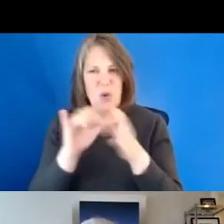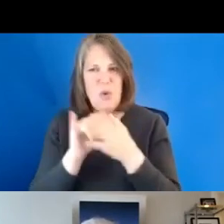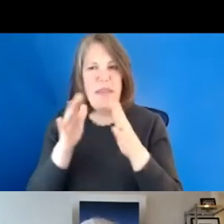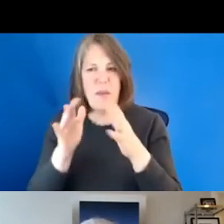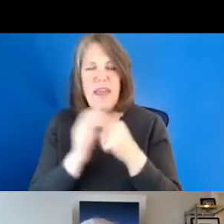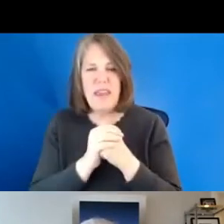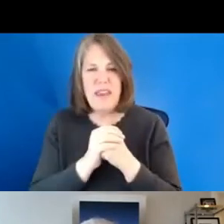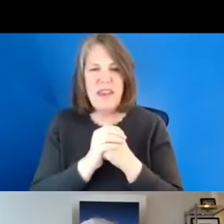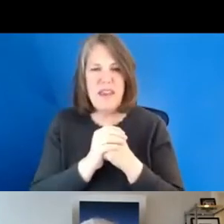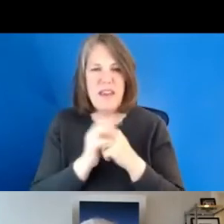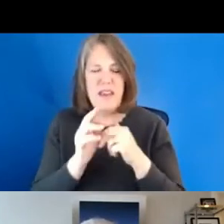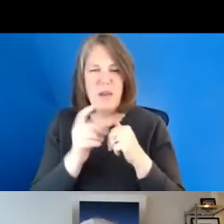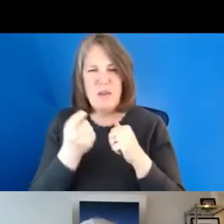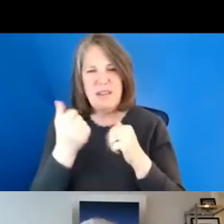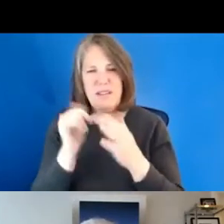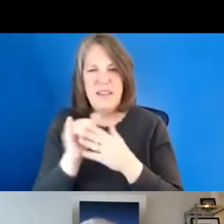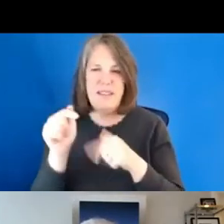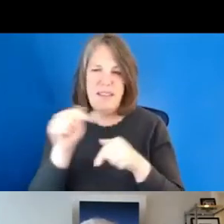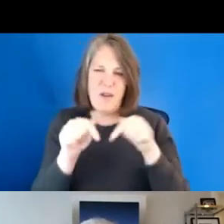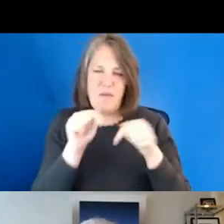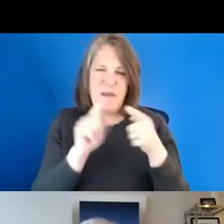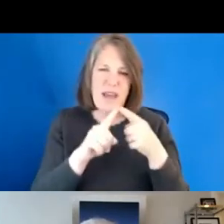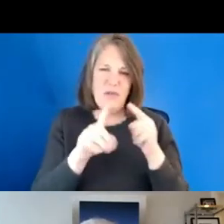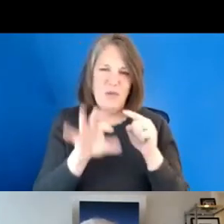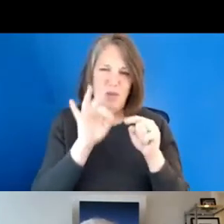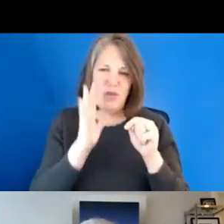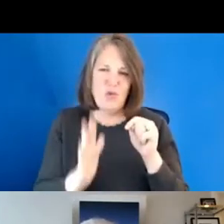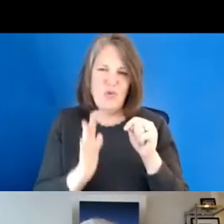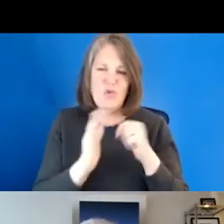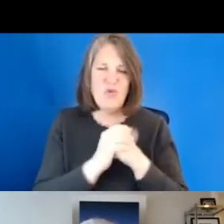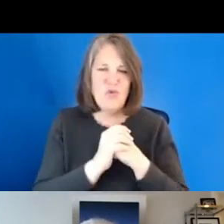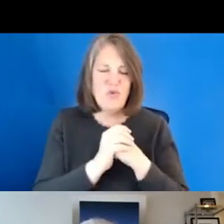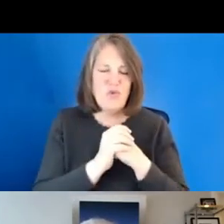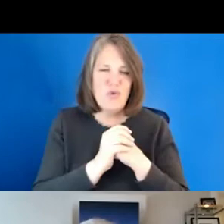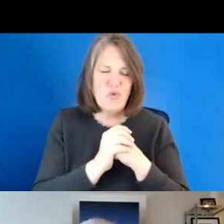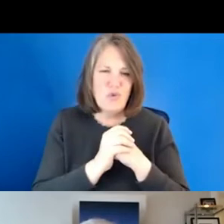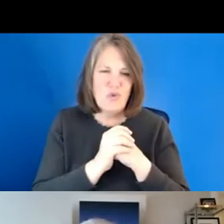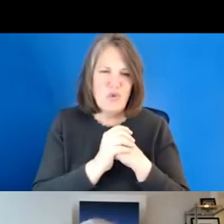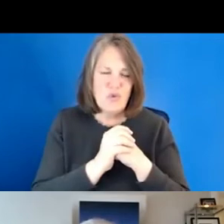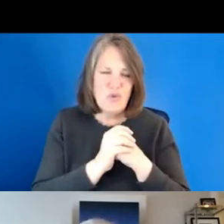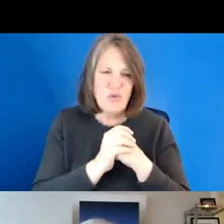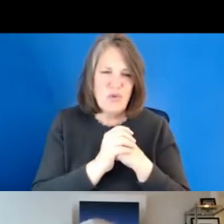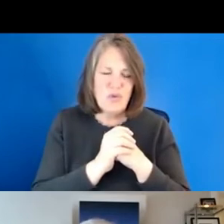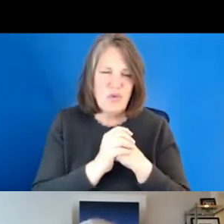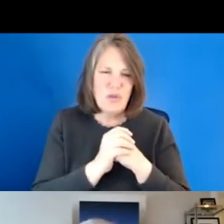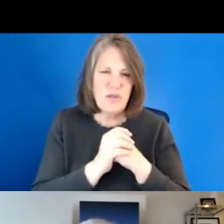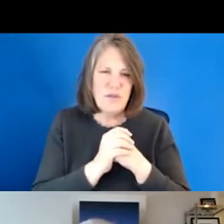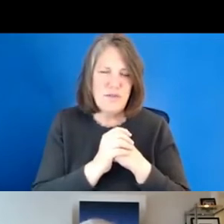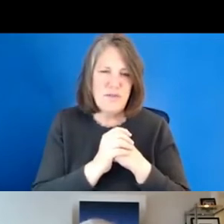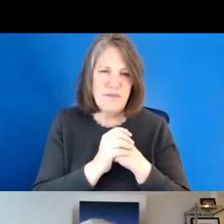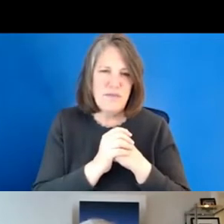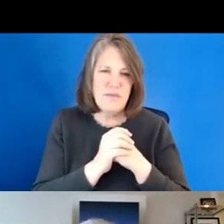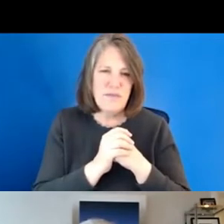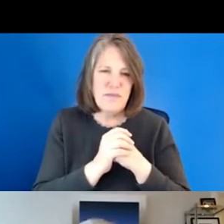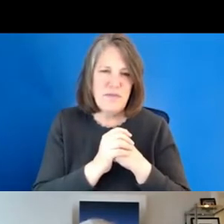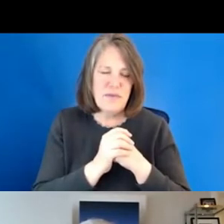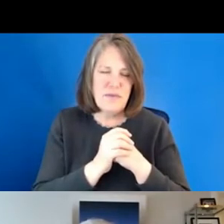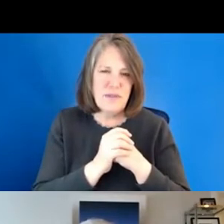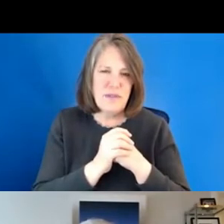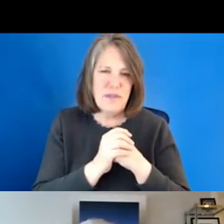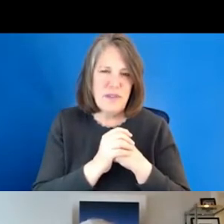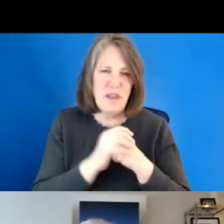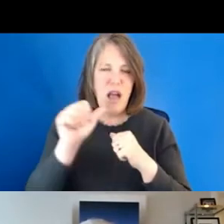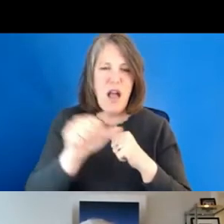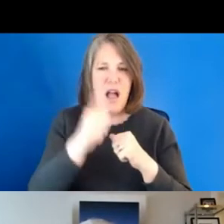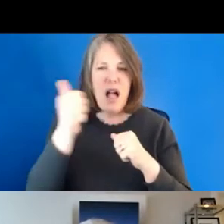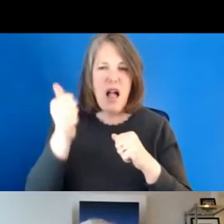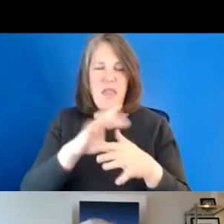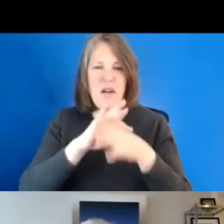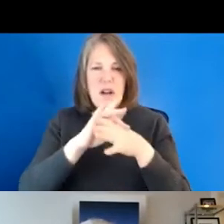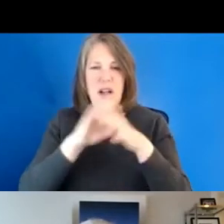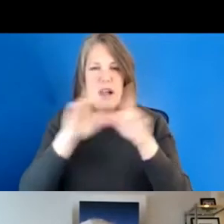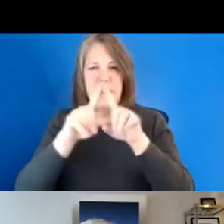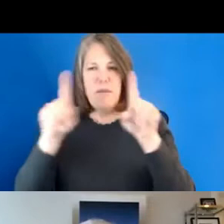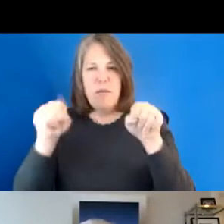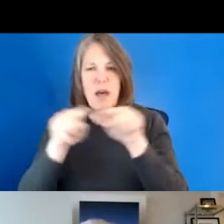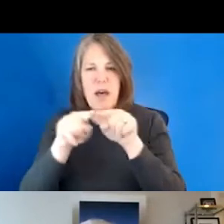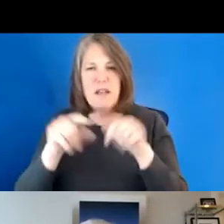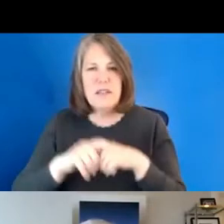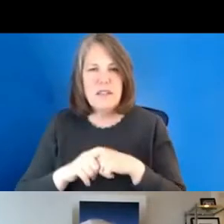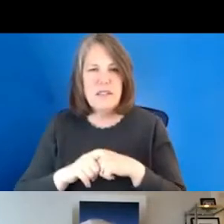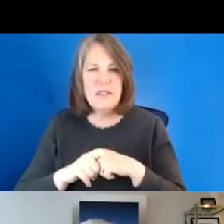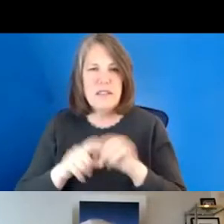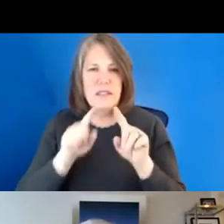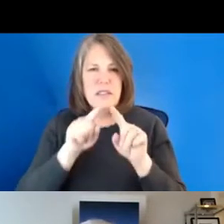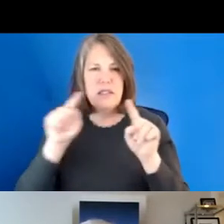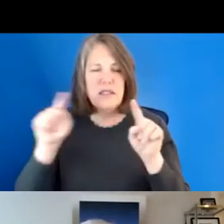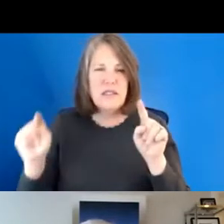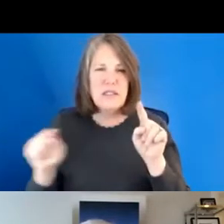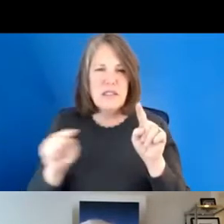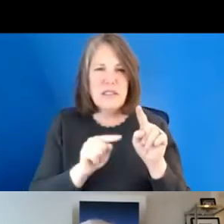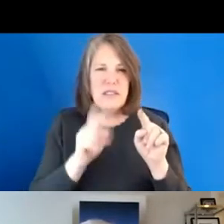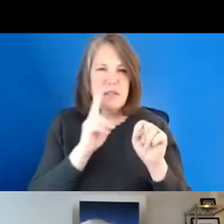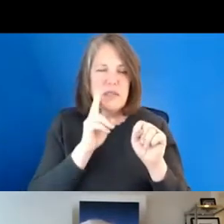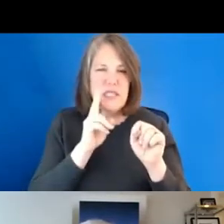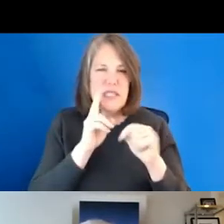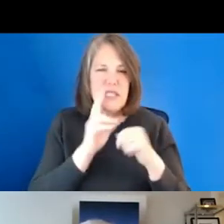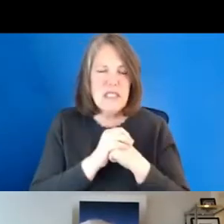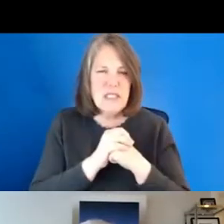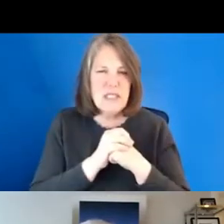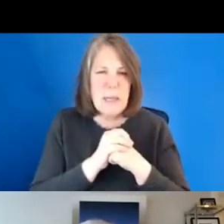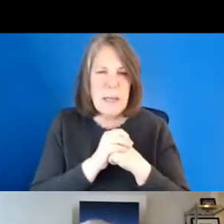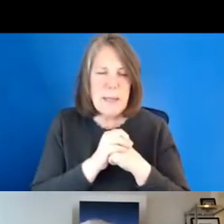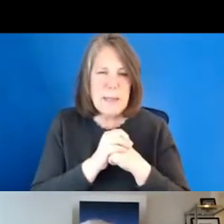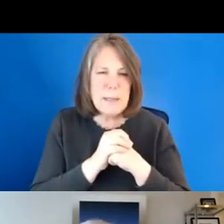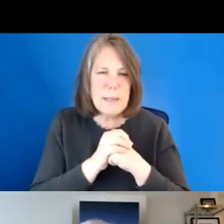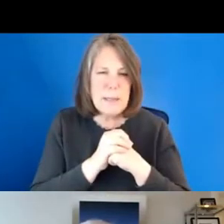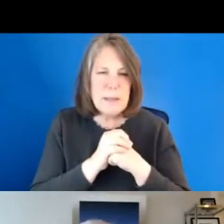delete that and go back to the chooser. 17:09:18 The other content boxes --